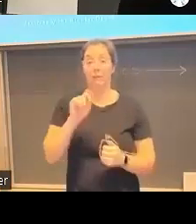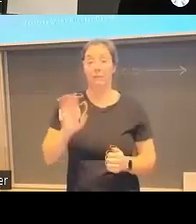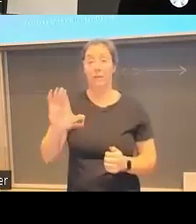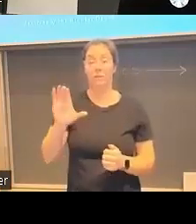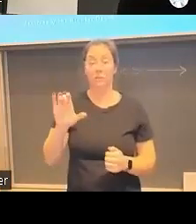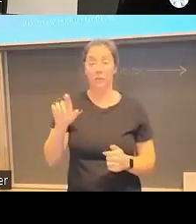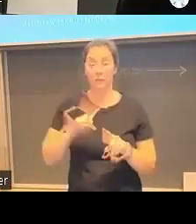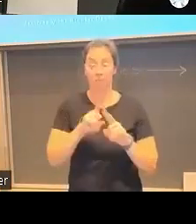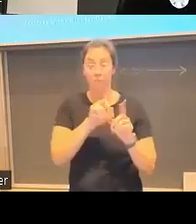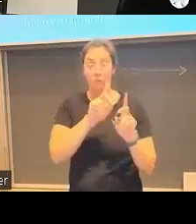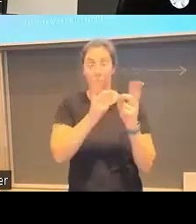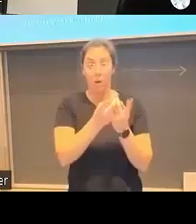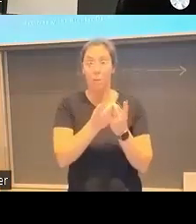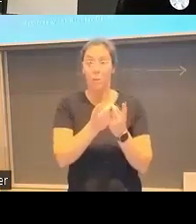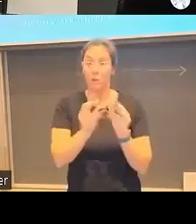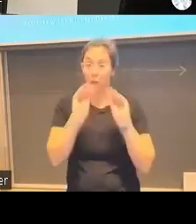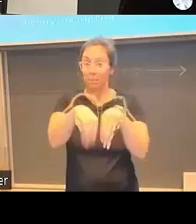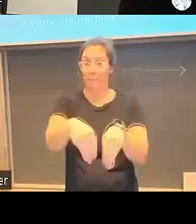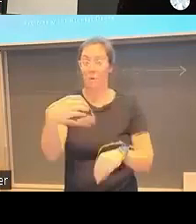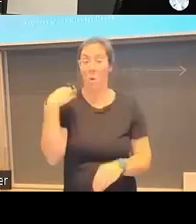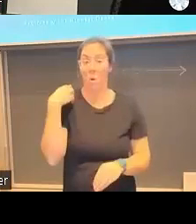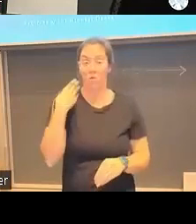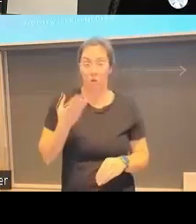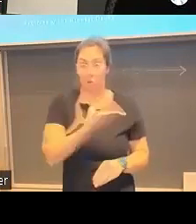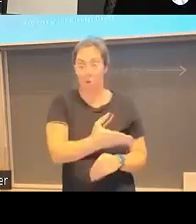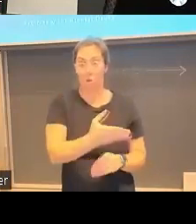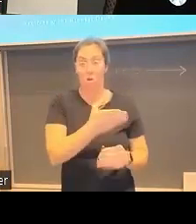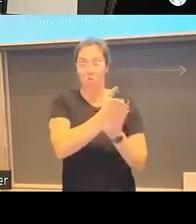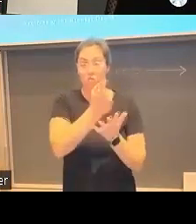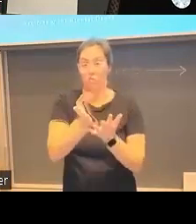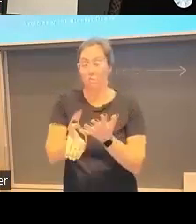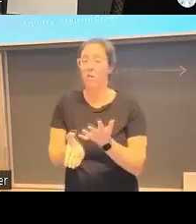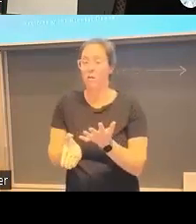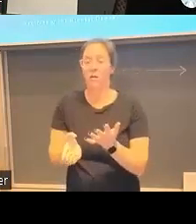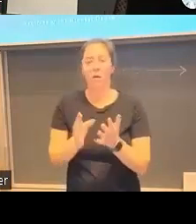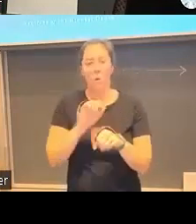we have embedded coaches especially but all over the place is to really work with those faculty